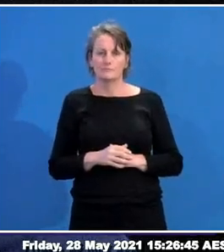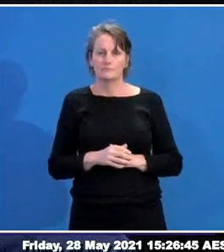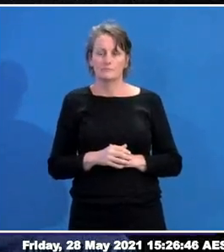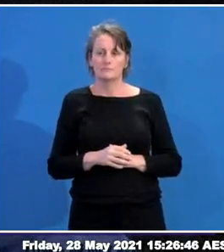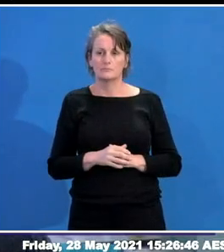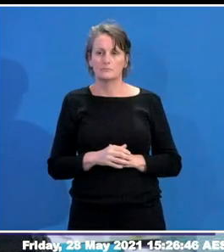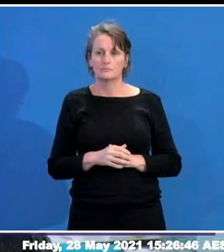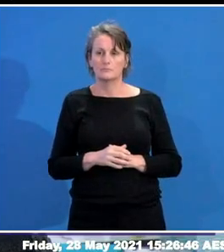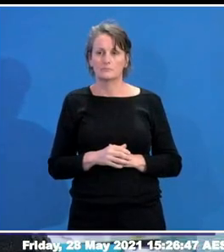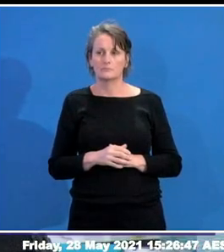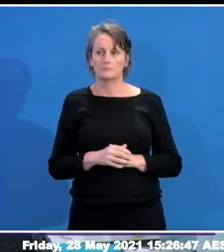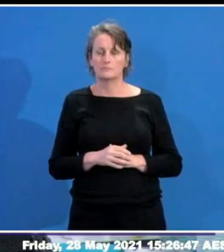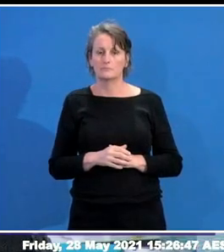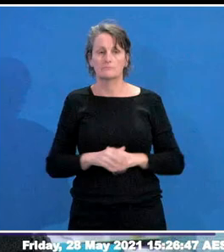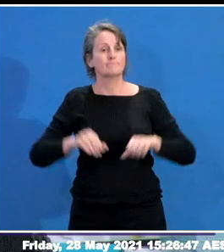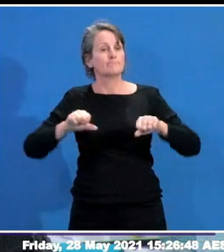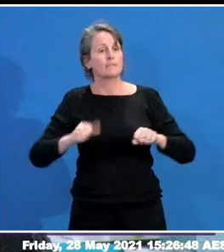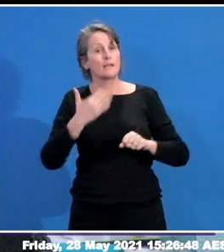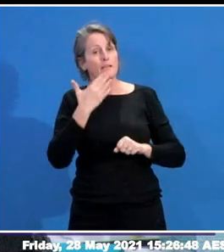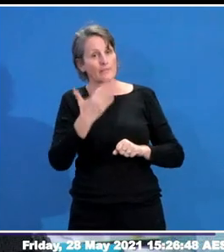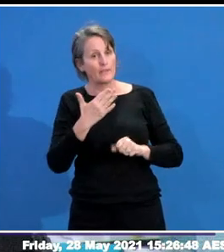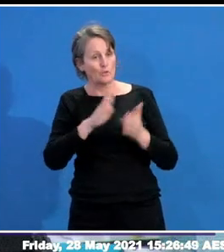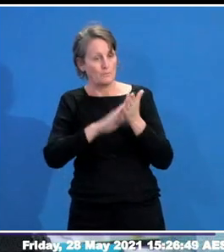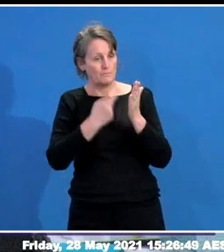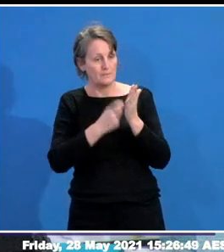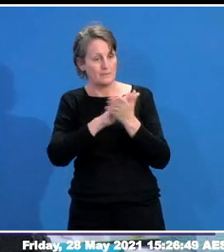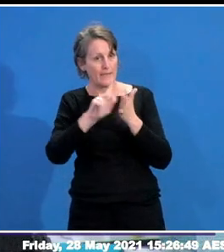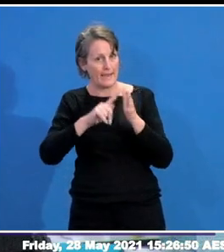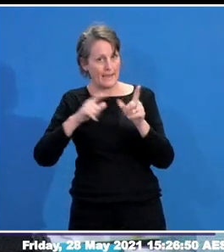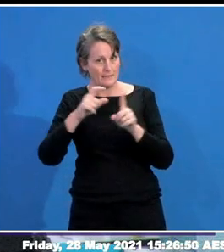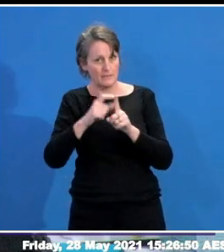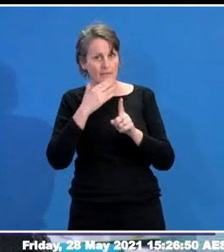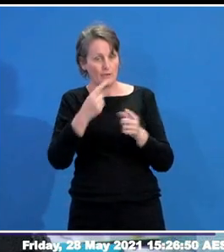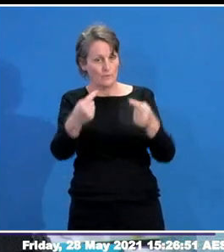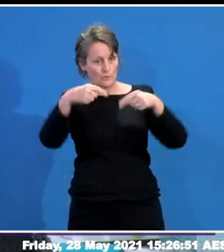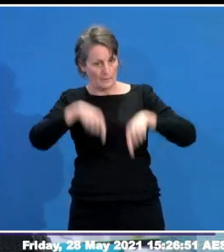Thank you, Mr Duggan. Mr Head, thank you very much for coming to the Royal Commission once again. Thank you, Chair.